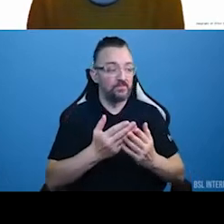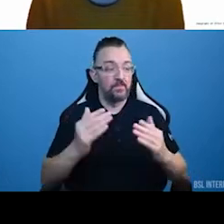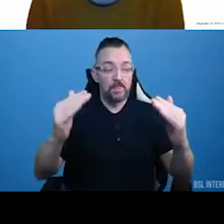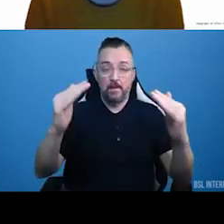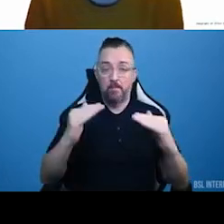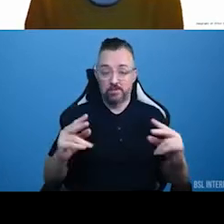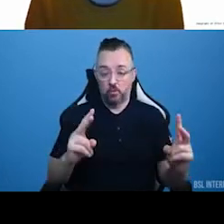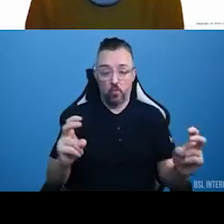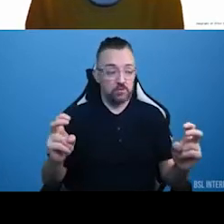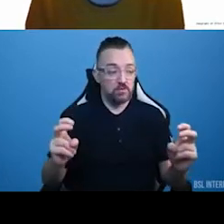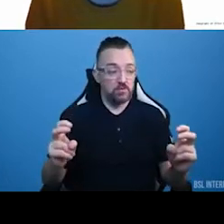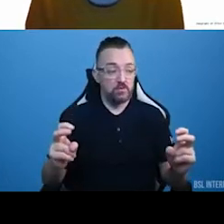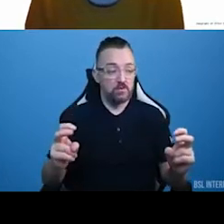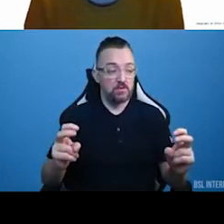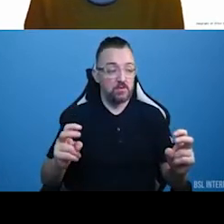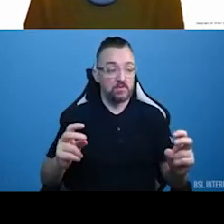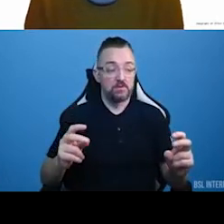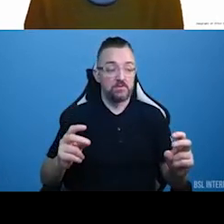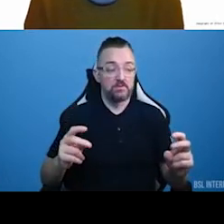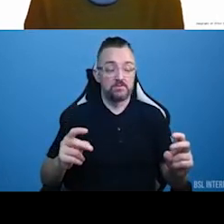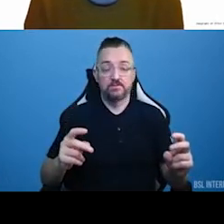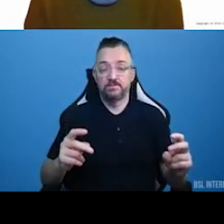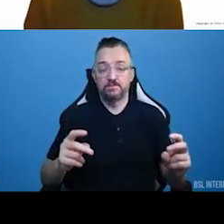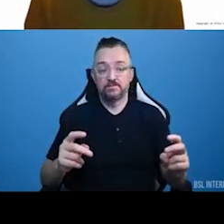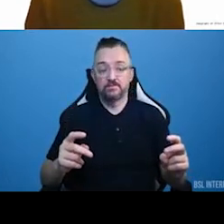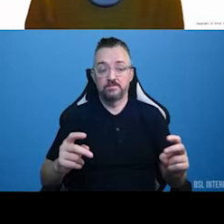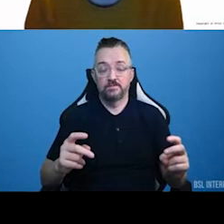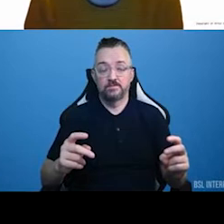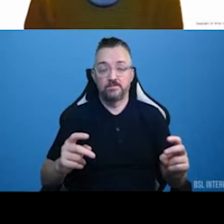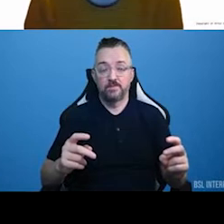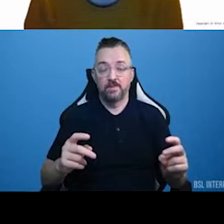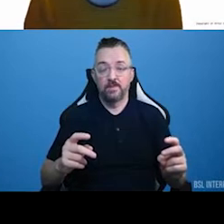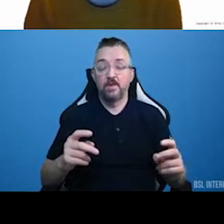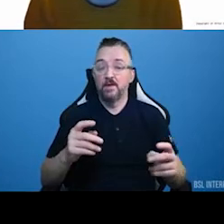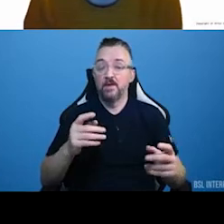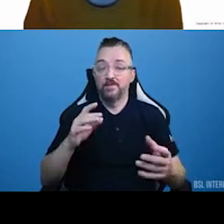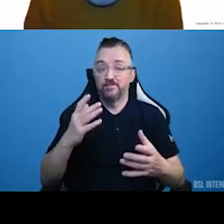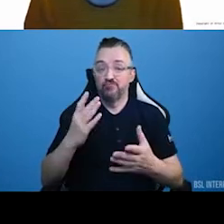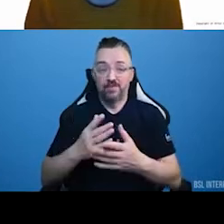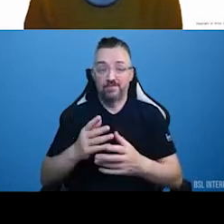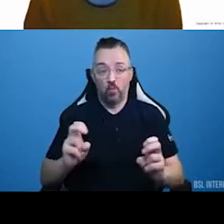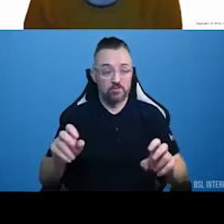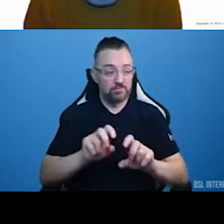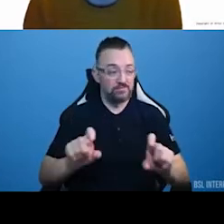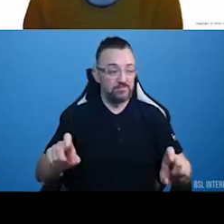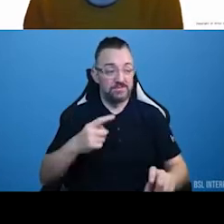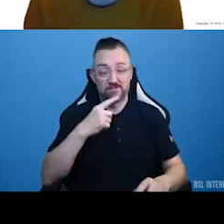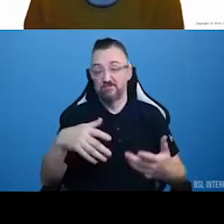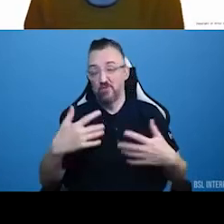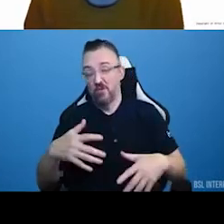was something that was said during COP26, as part of After the Pandemic, and I think it's very resonant that